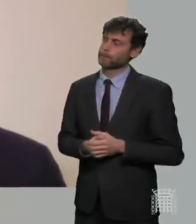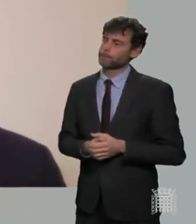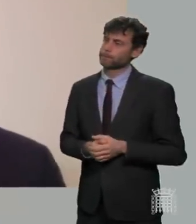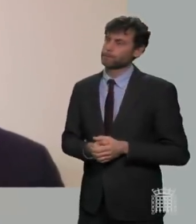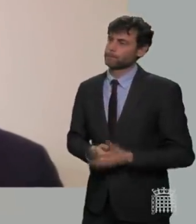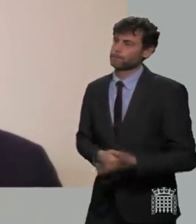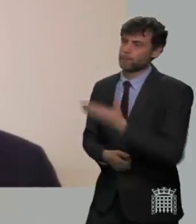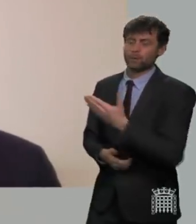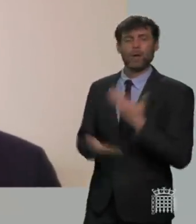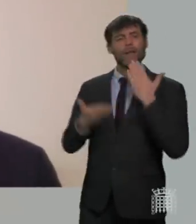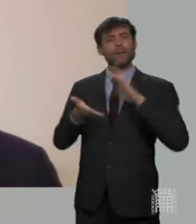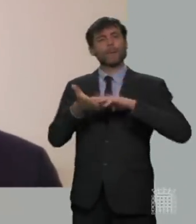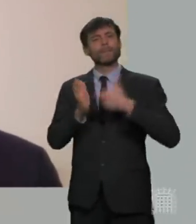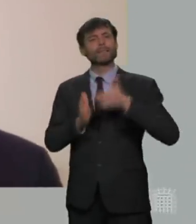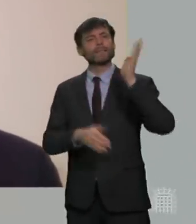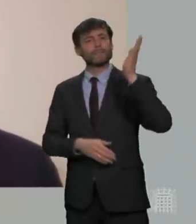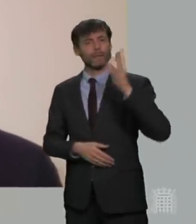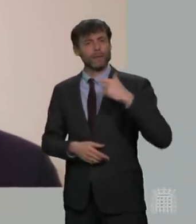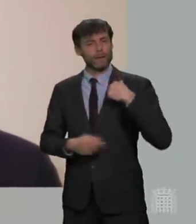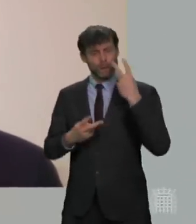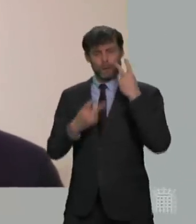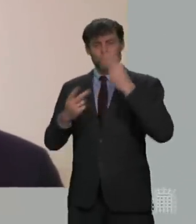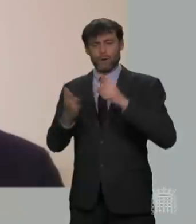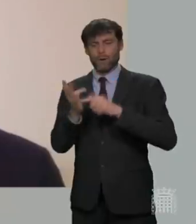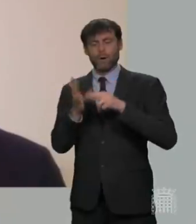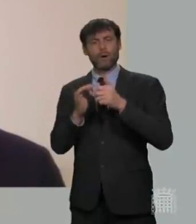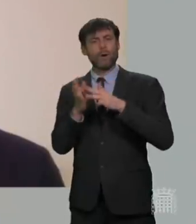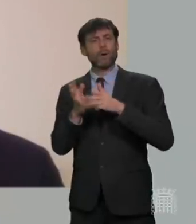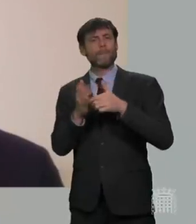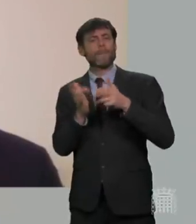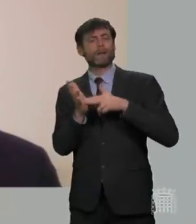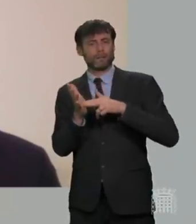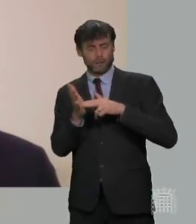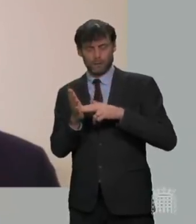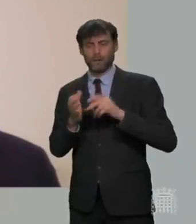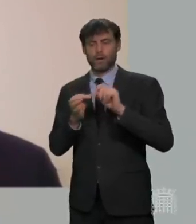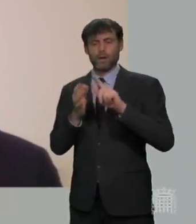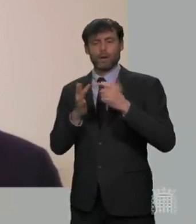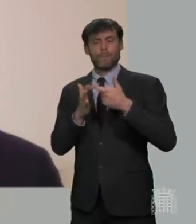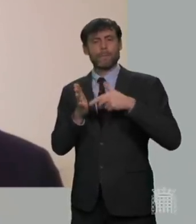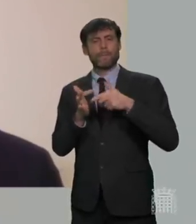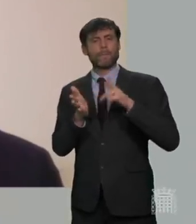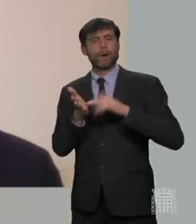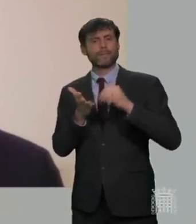West Hertfordshire) (Con) [V] I recently visited Long Marston, Bovingdon, Rickmansworth and Berkhamsted to see the damage that flooding caused to our